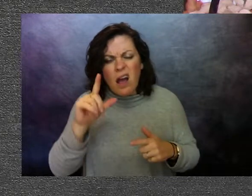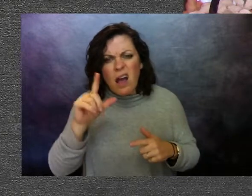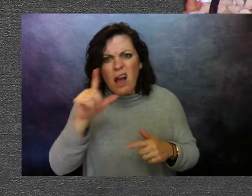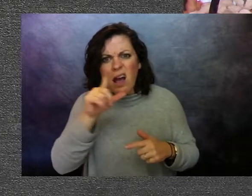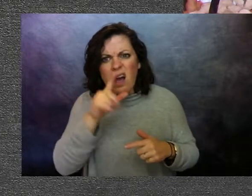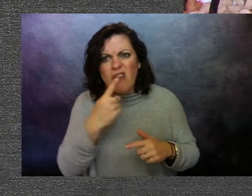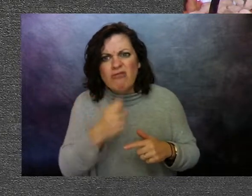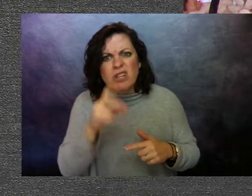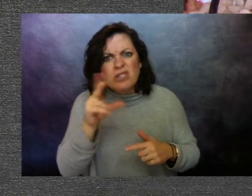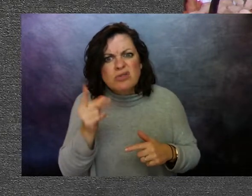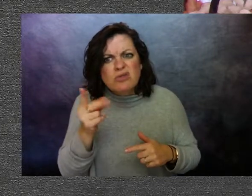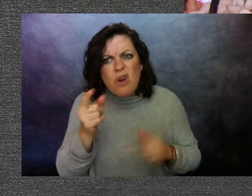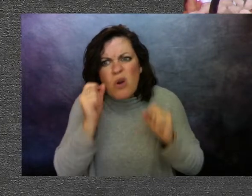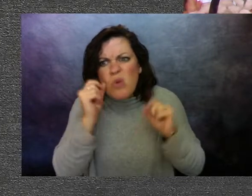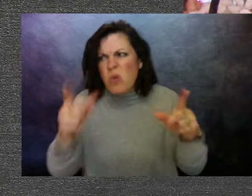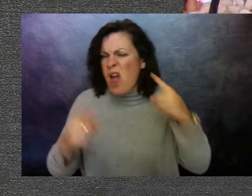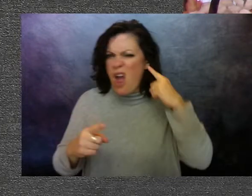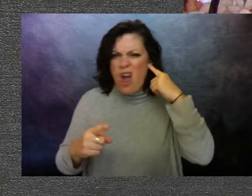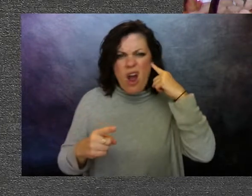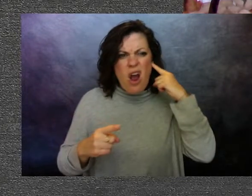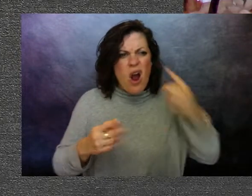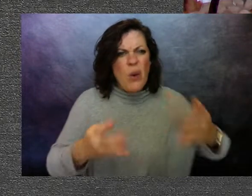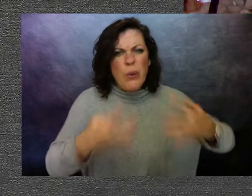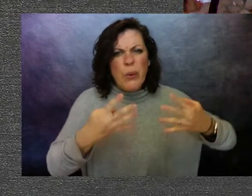I picked him up, so he could see out the window.